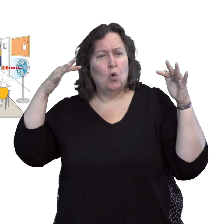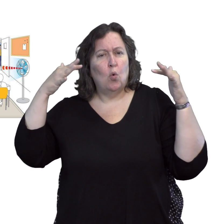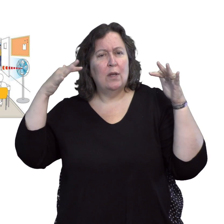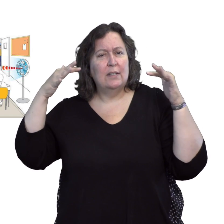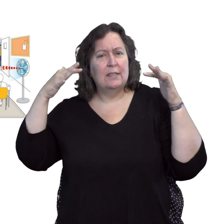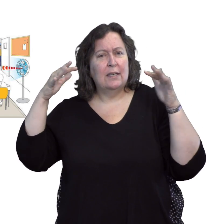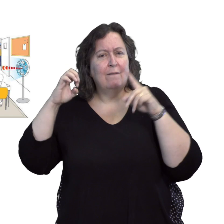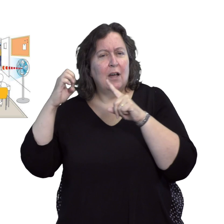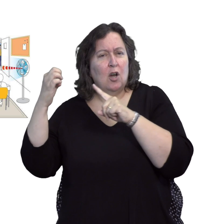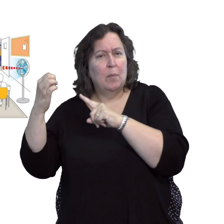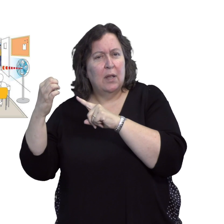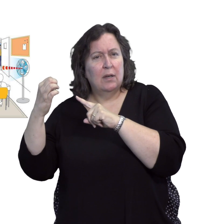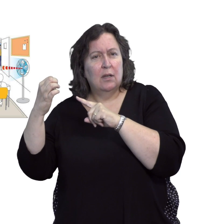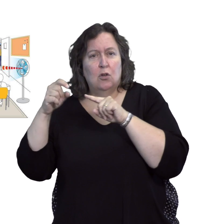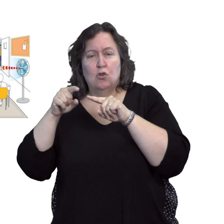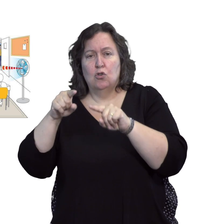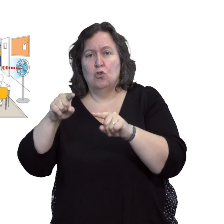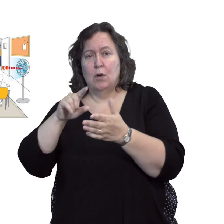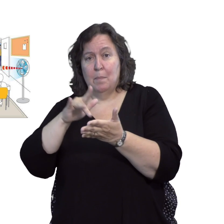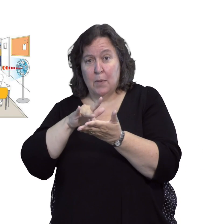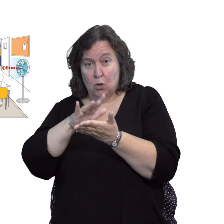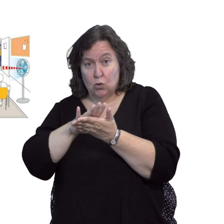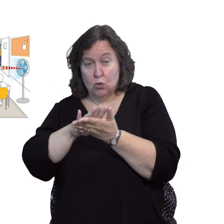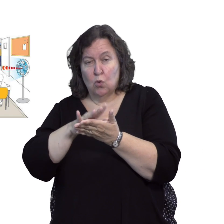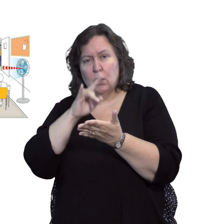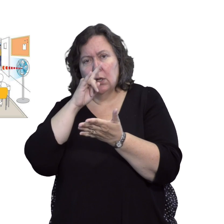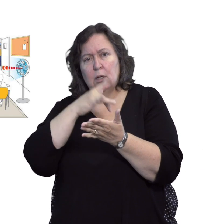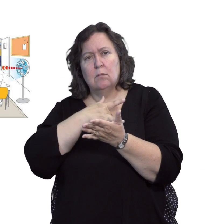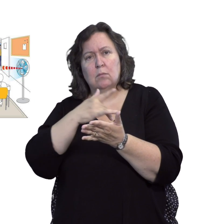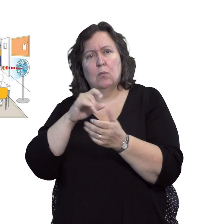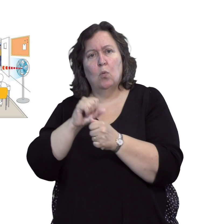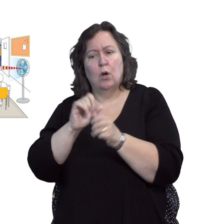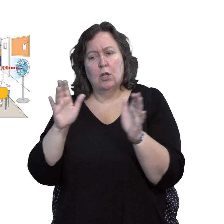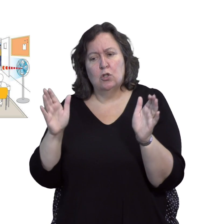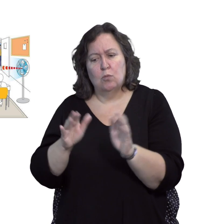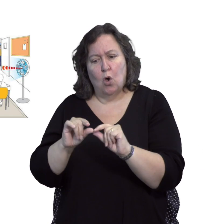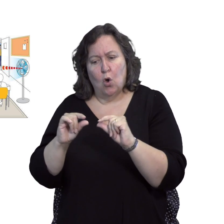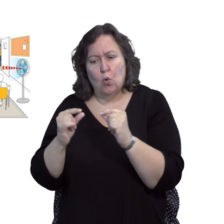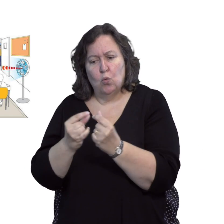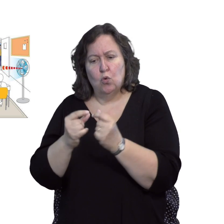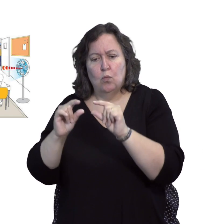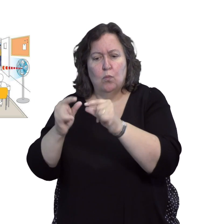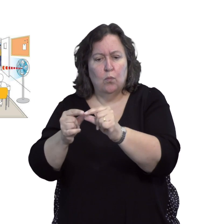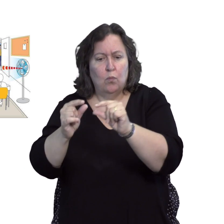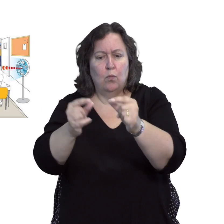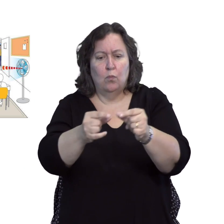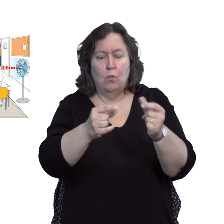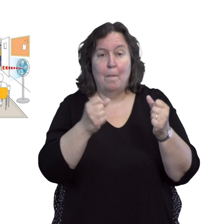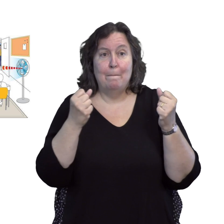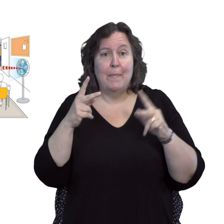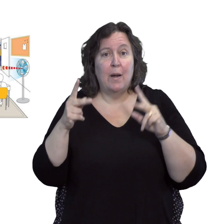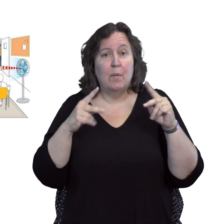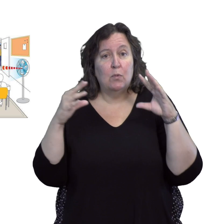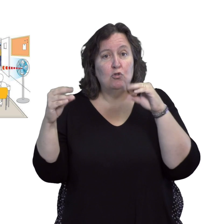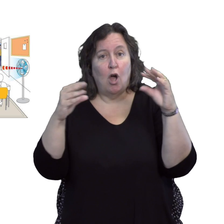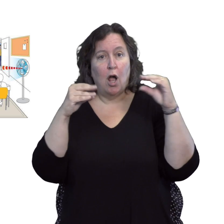In middle school, kids work in small groups in the classroom, with many people talking at the same time.